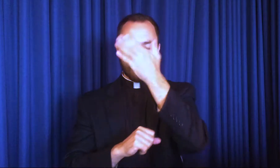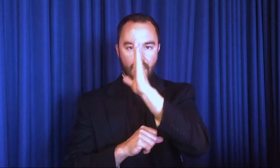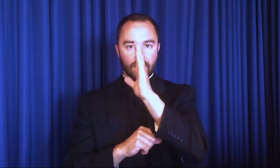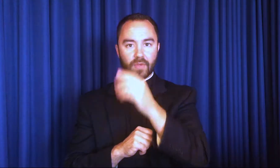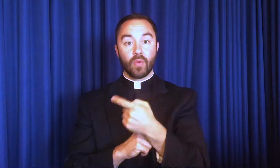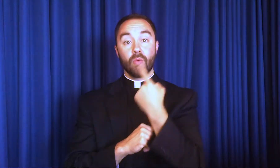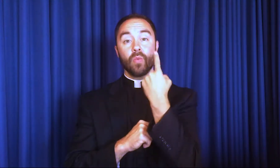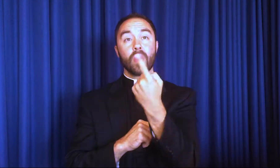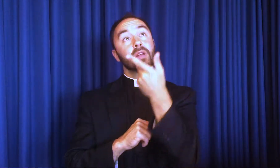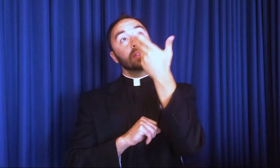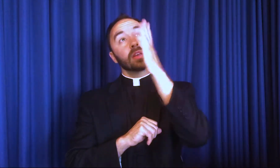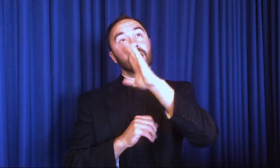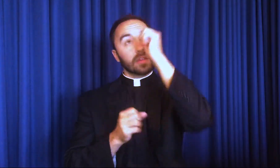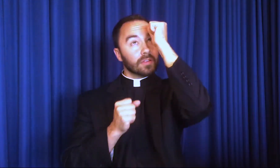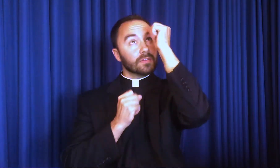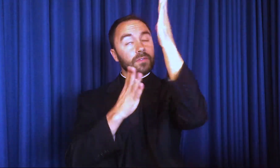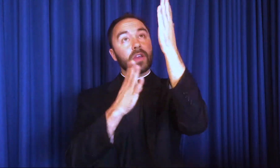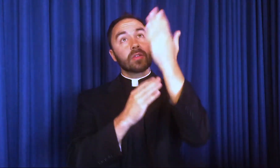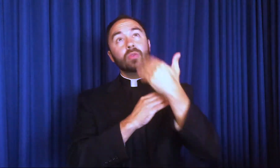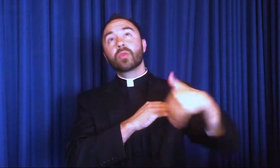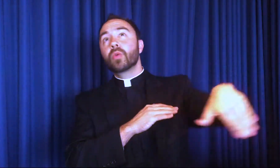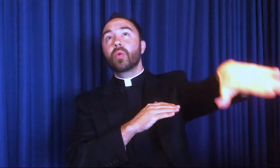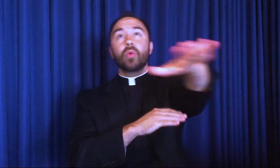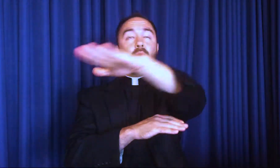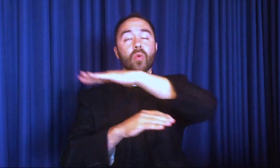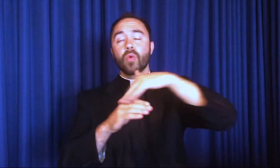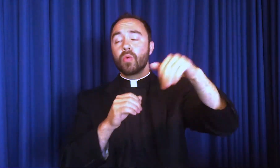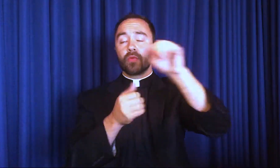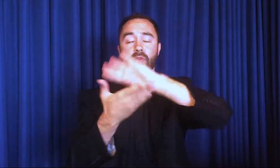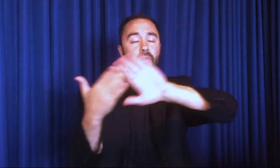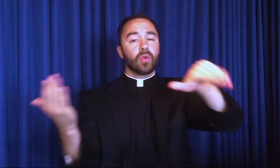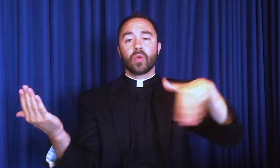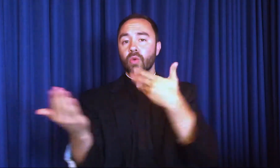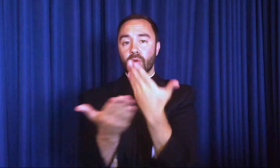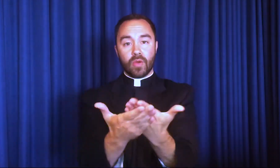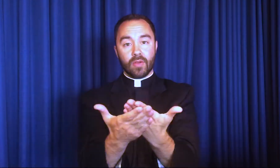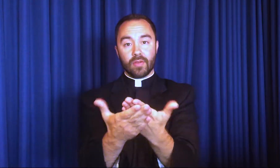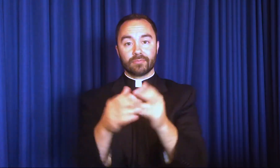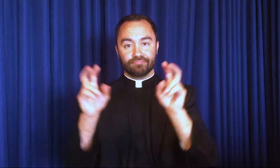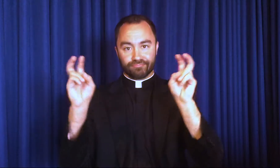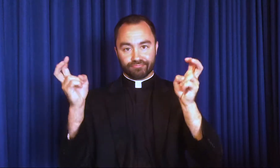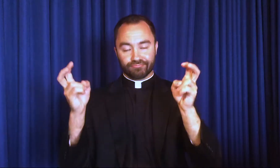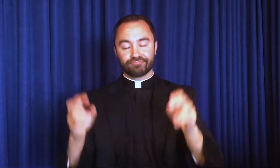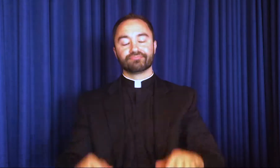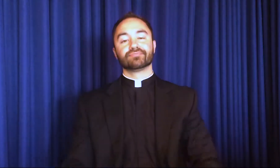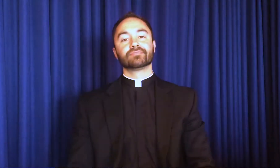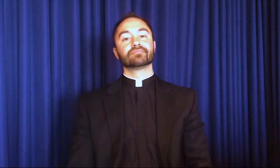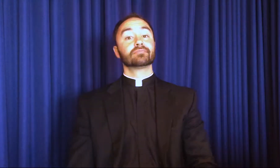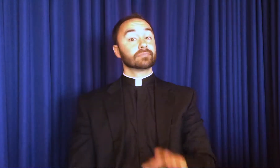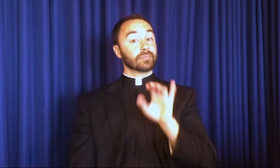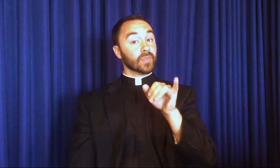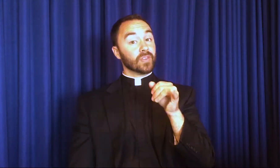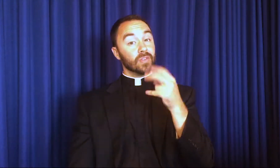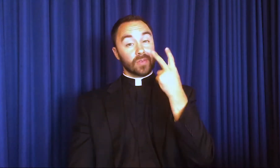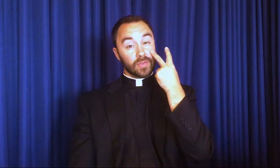one God the Father who is overall. So you